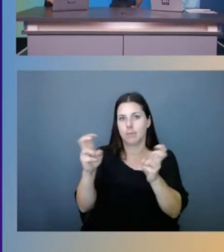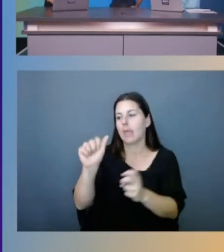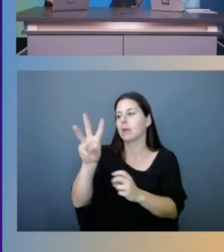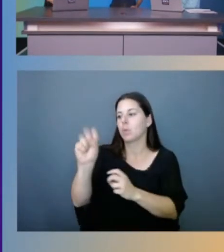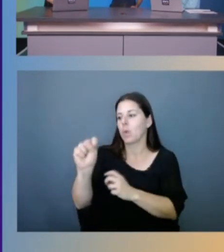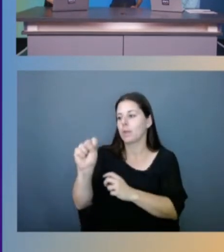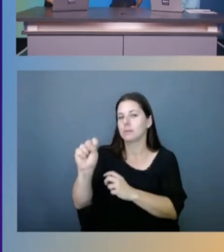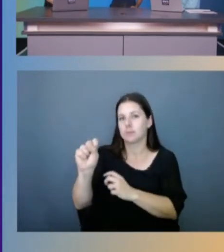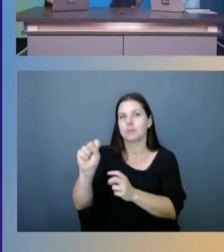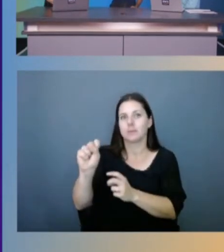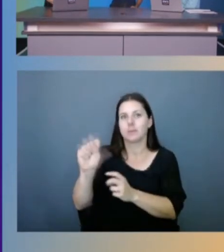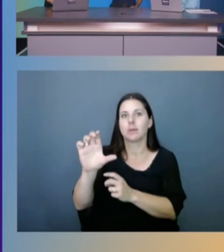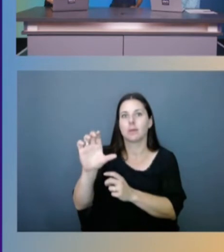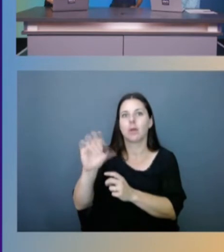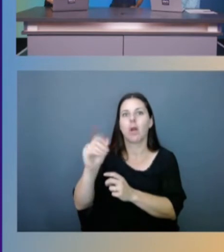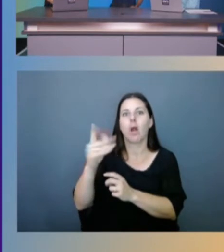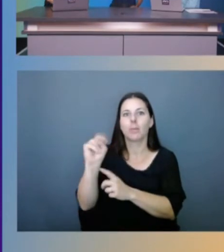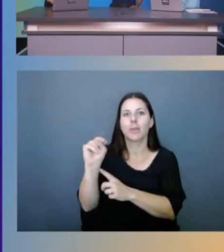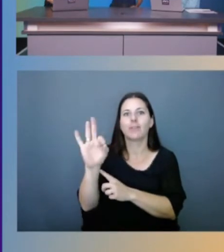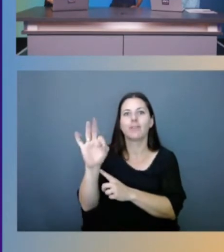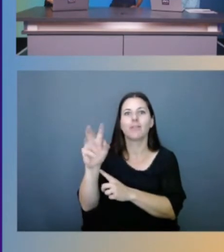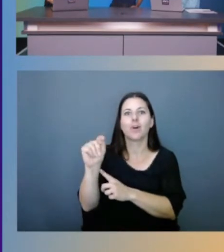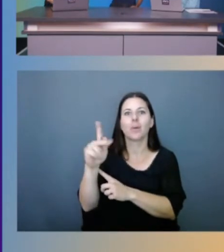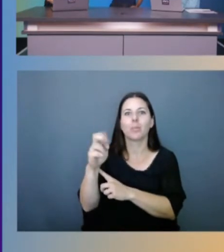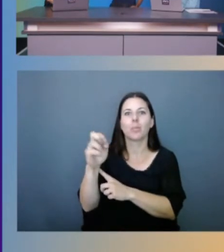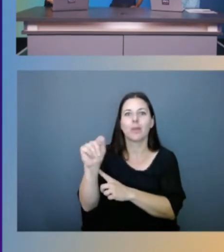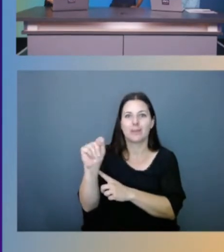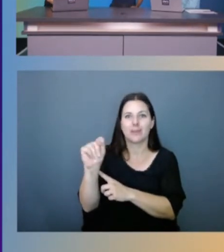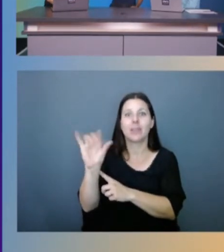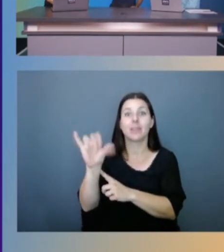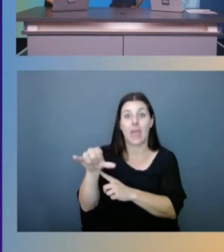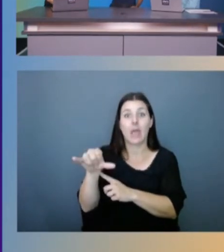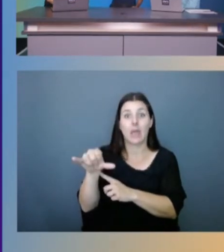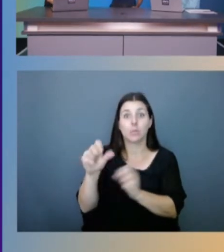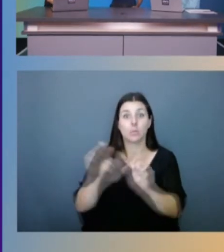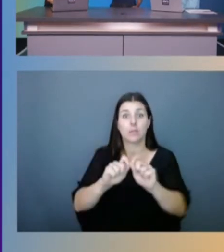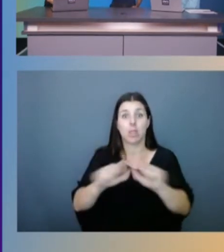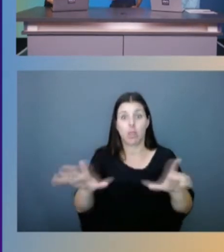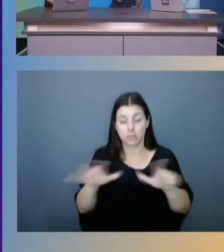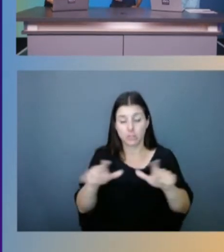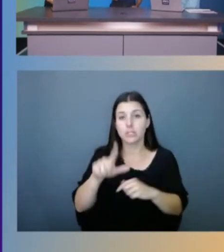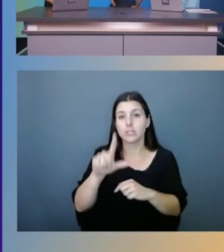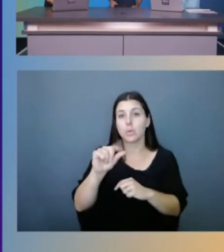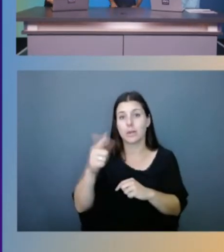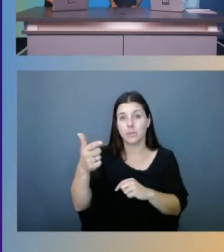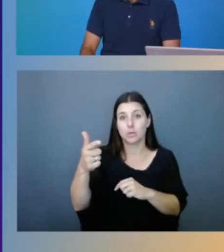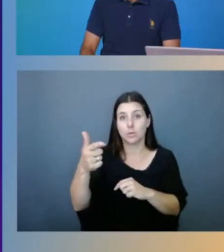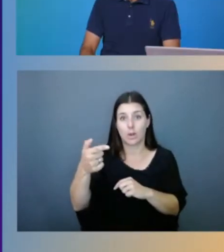And that tool was launched in 2021 re:Invent and was GA this year in March.